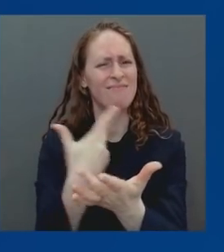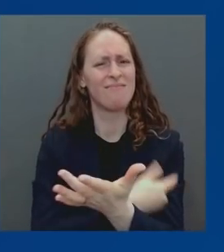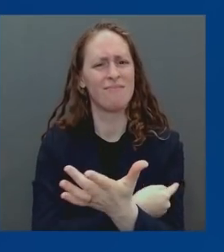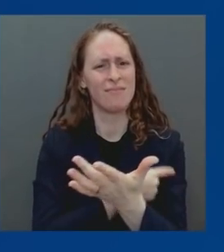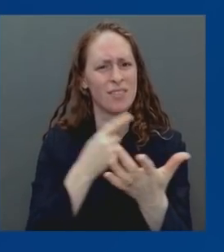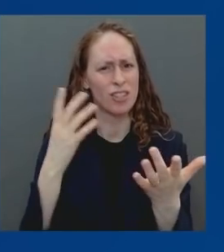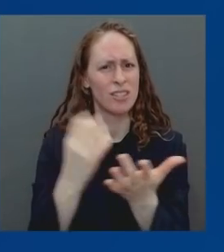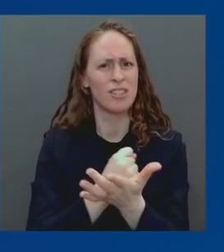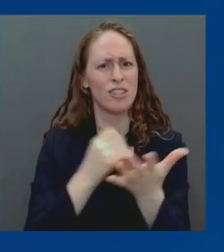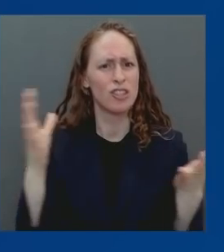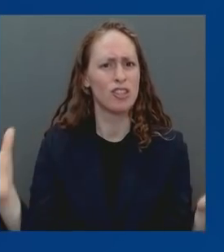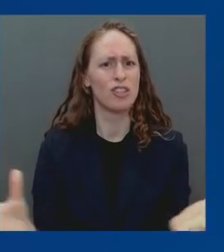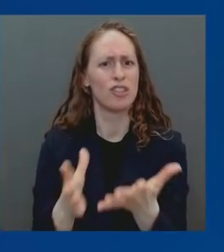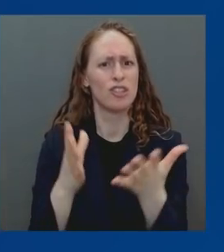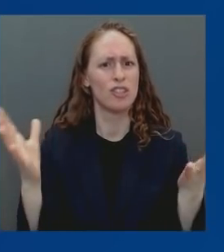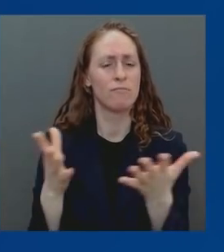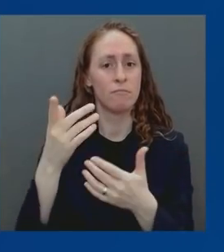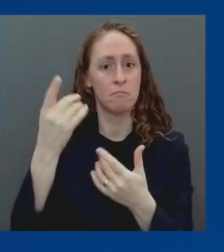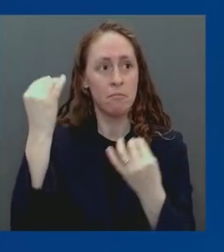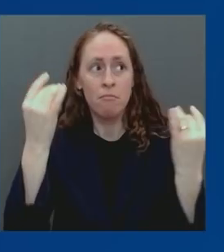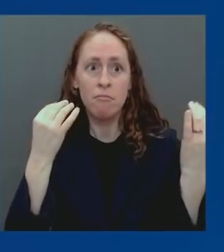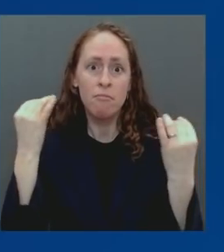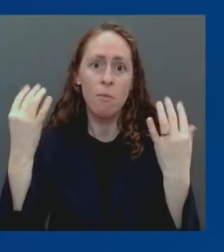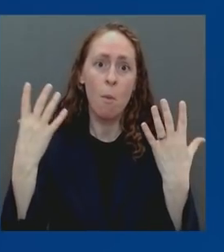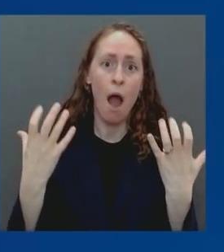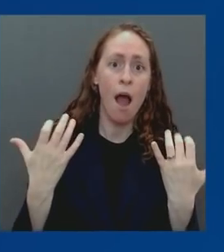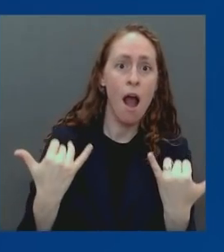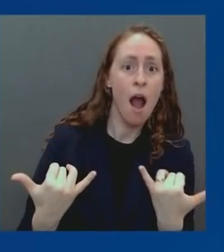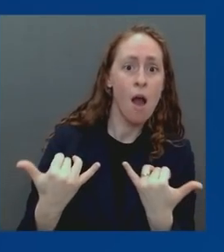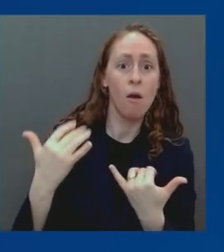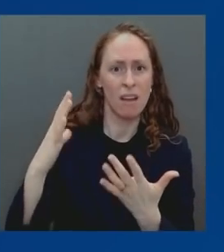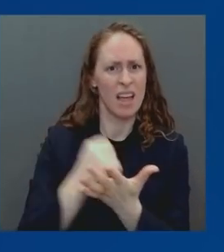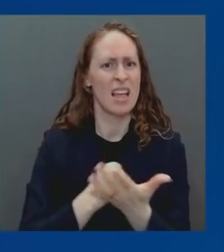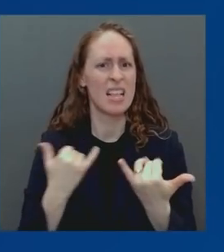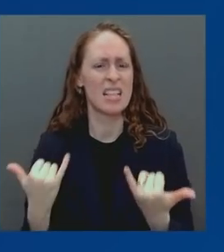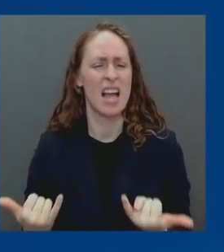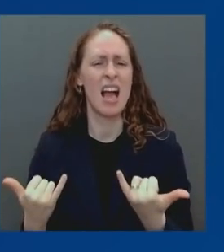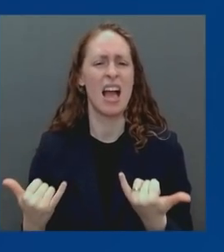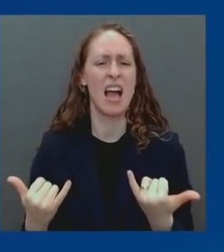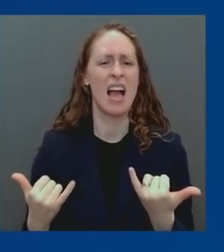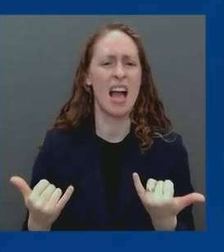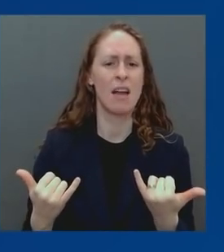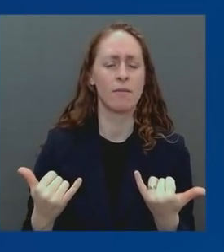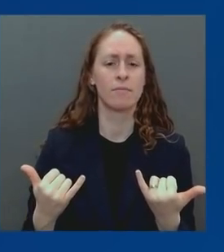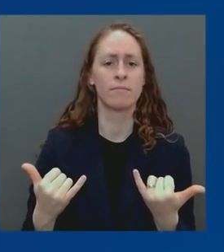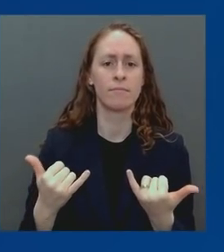as well as their partners. And anyone who's vaccinated and pregnant, breastfeeding, trying to get pregnant now